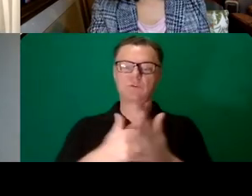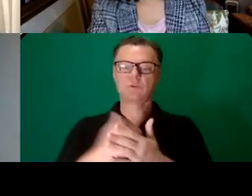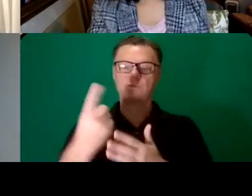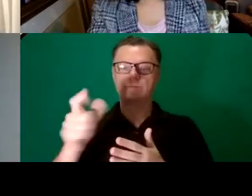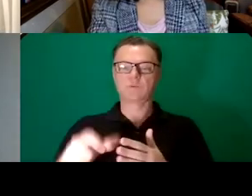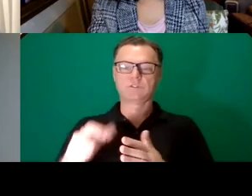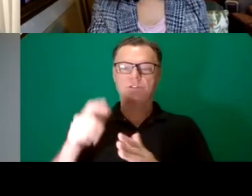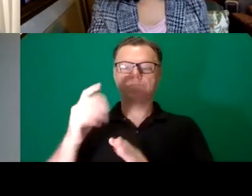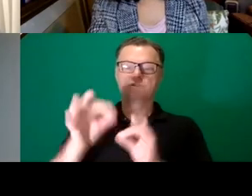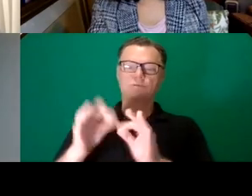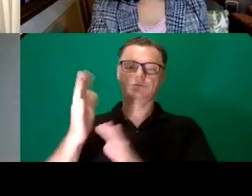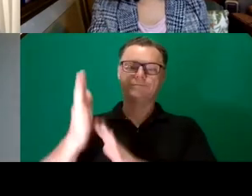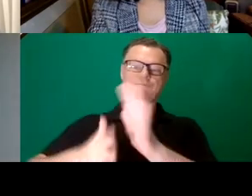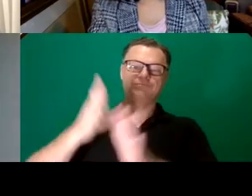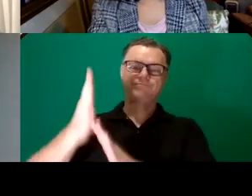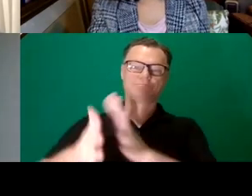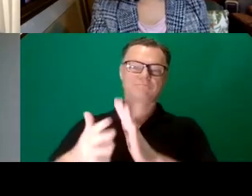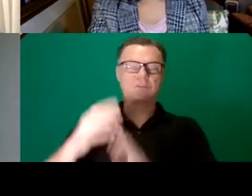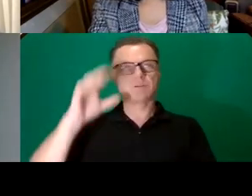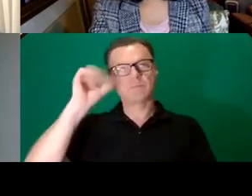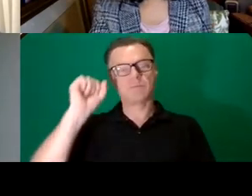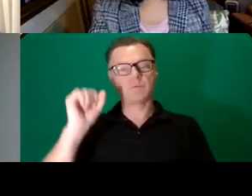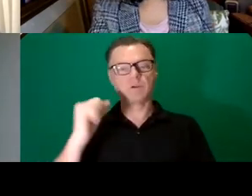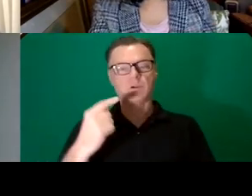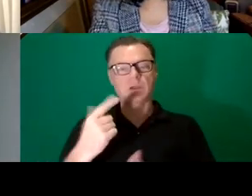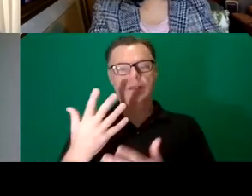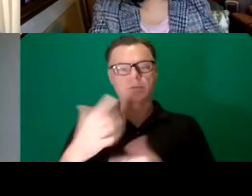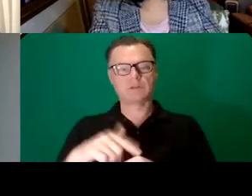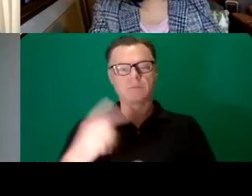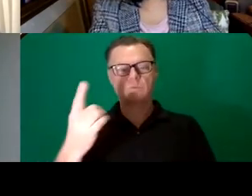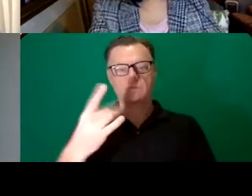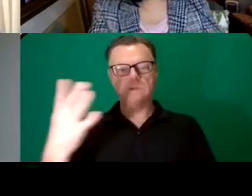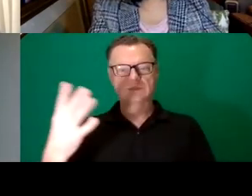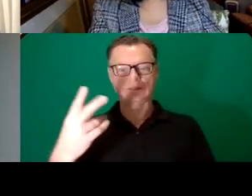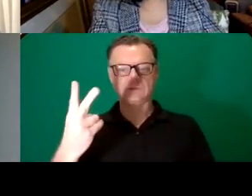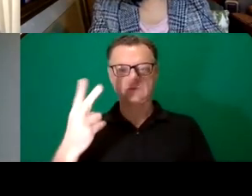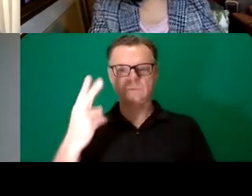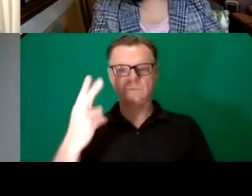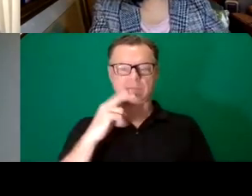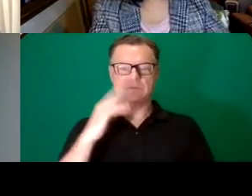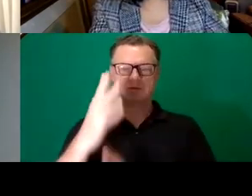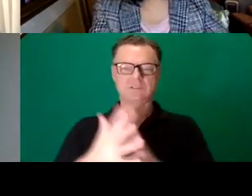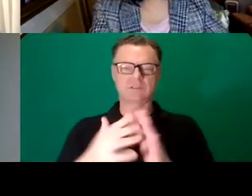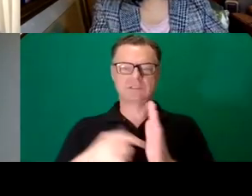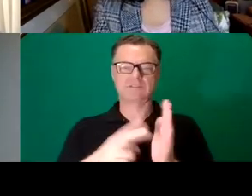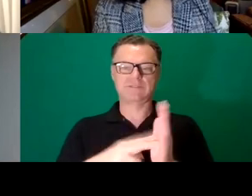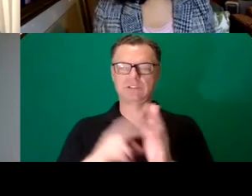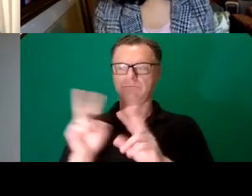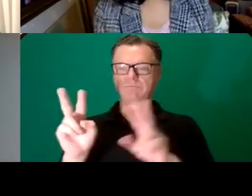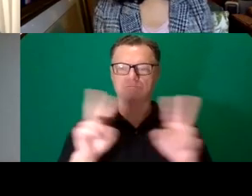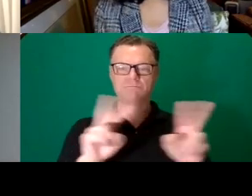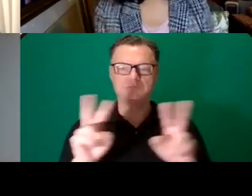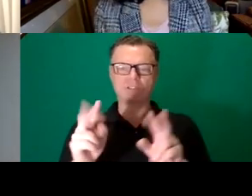In memory I can only remember that once, so it's so very rare that we